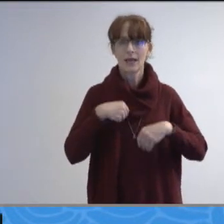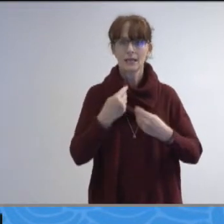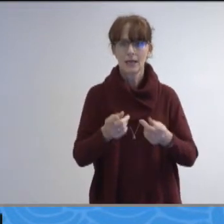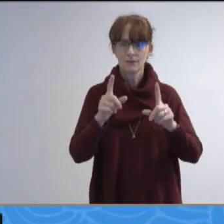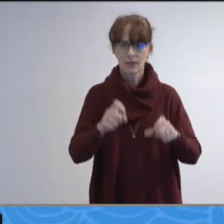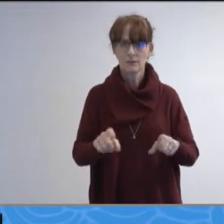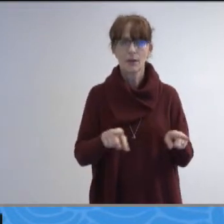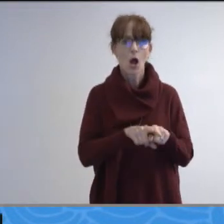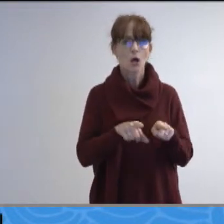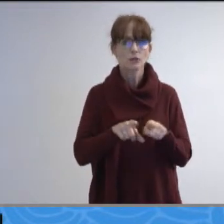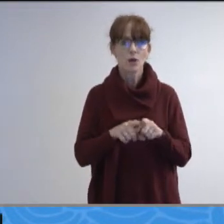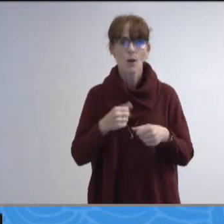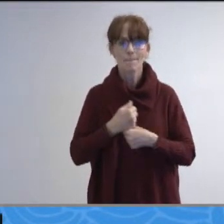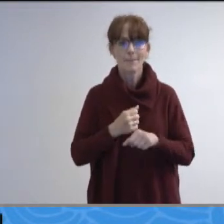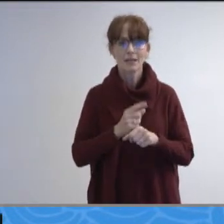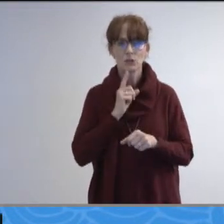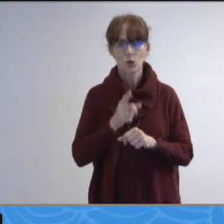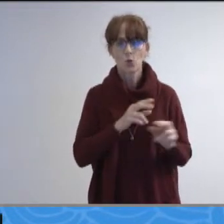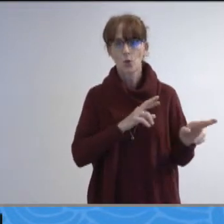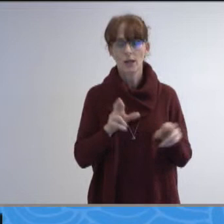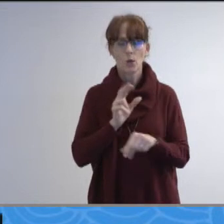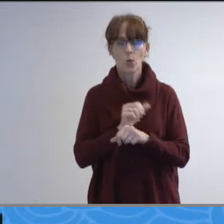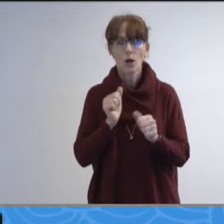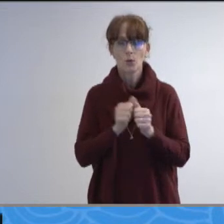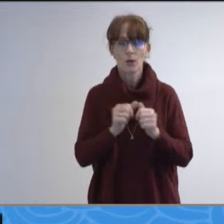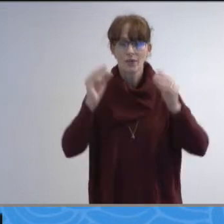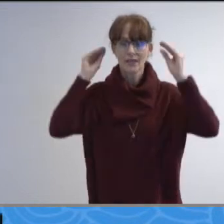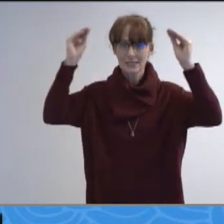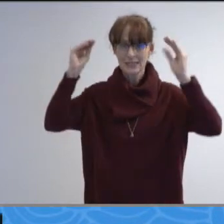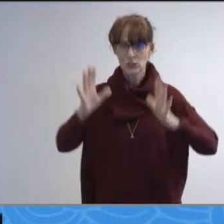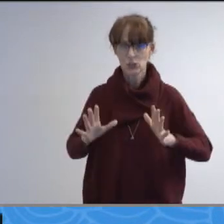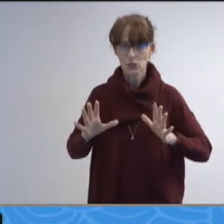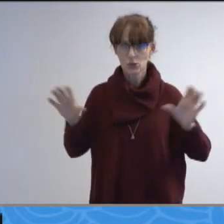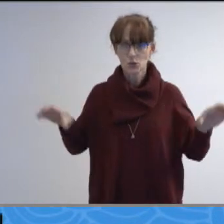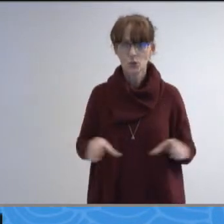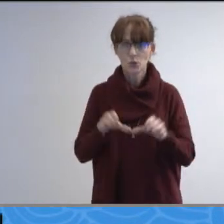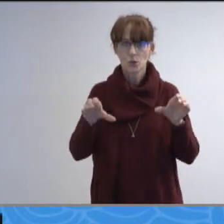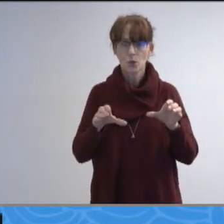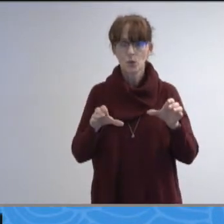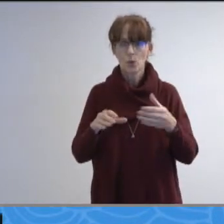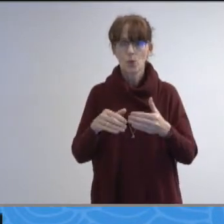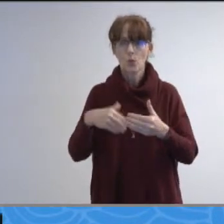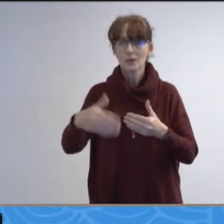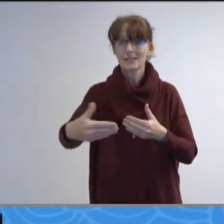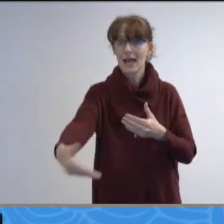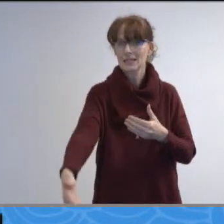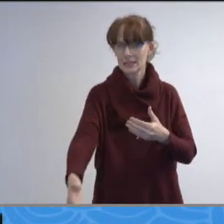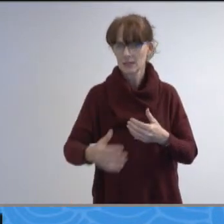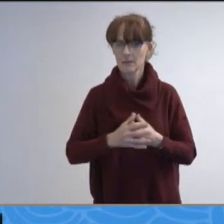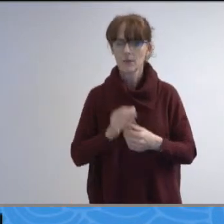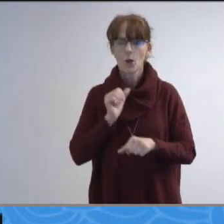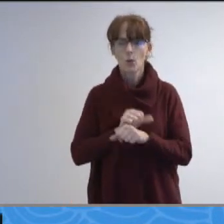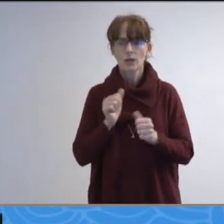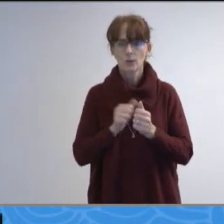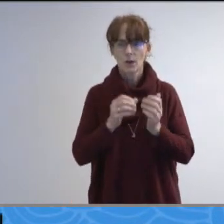but also making sure that we were ready to work with our teachers to do, what comes next, which is really working with the students